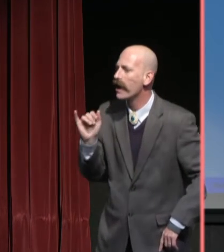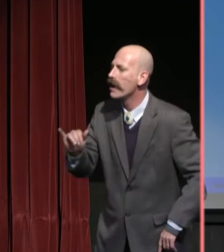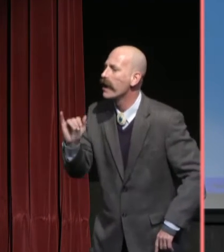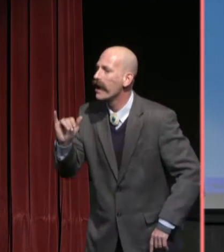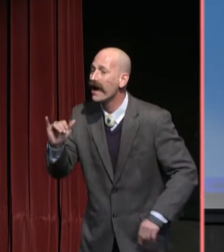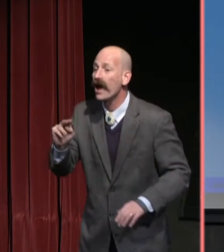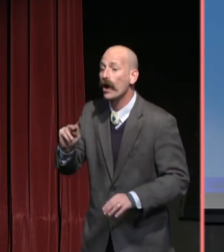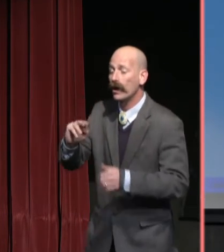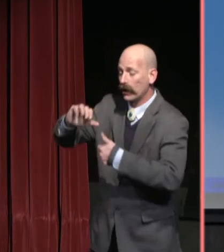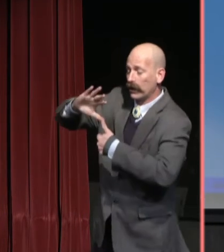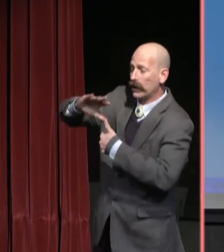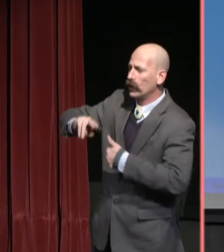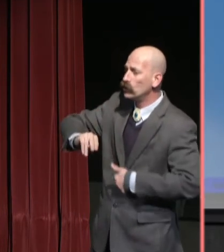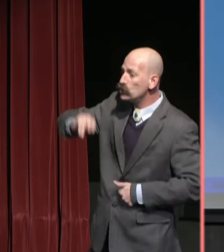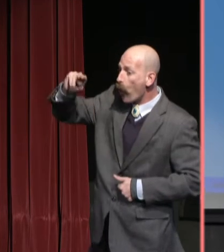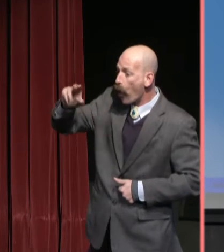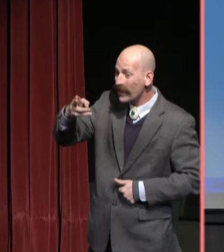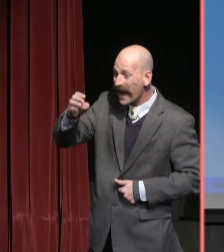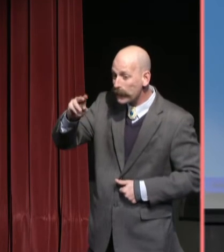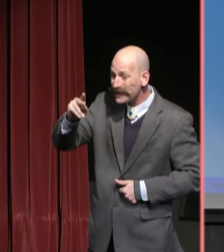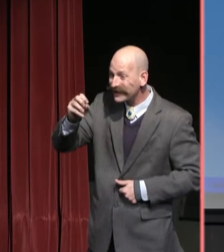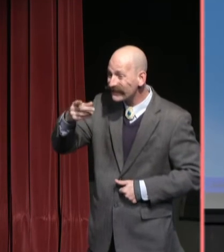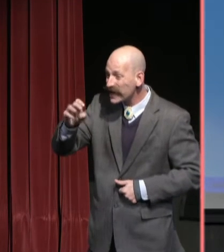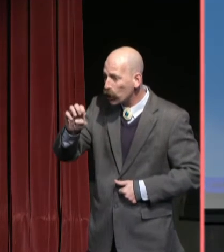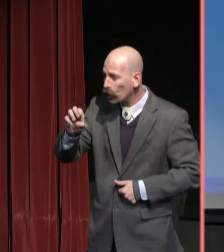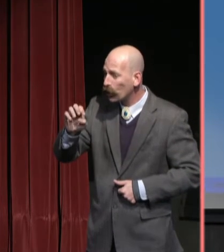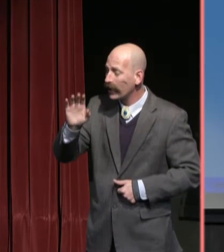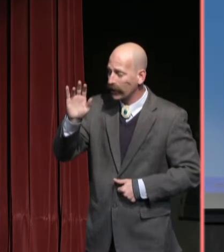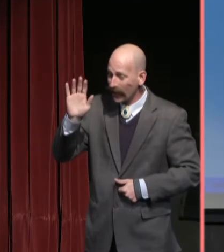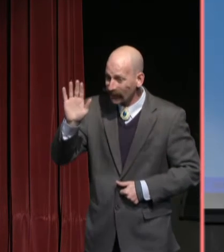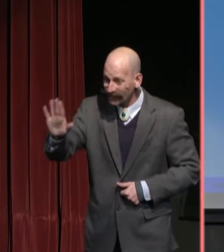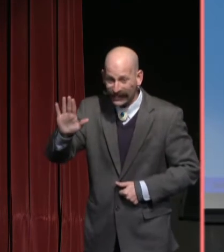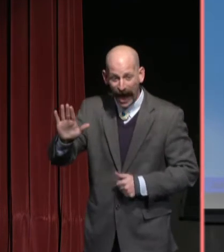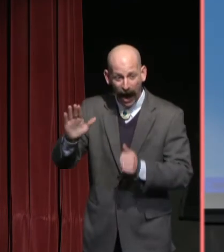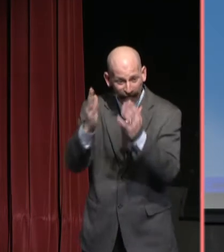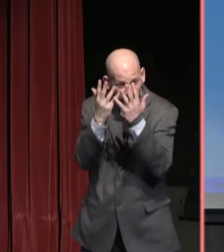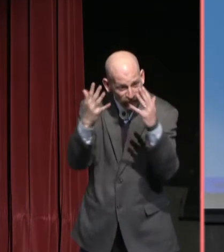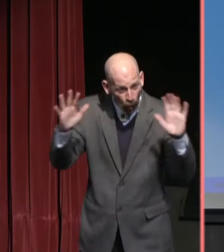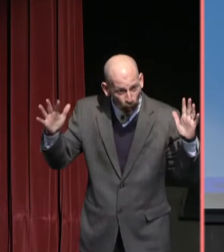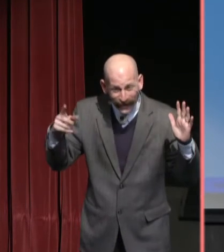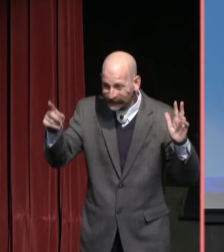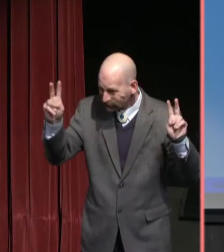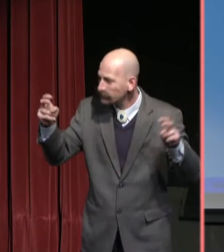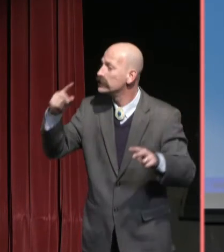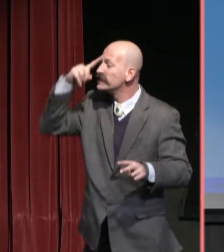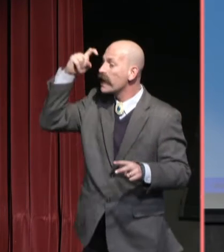of the northern hemisphere breathing. When forests are growing in the summertime, they take up CO2